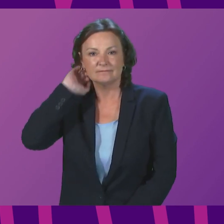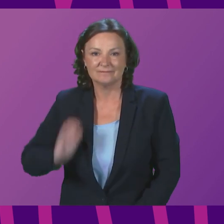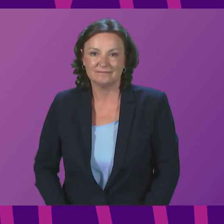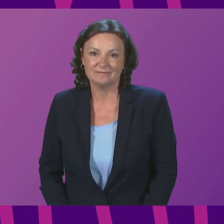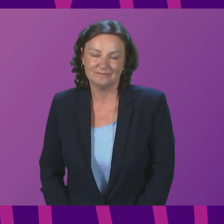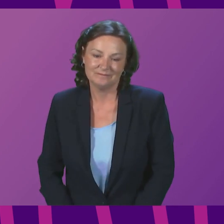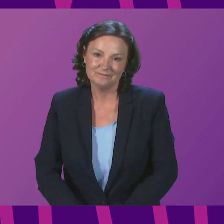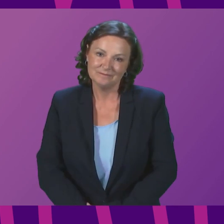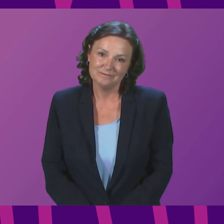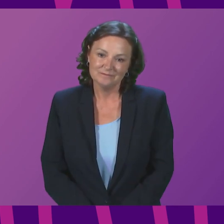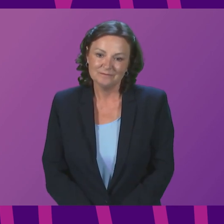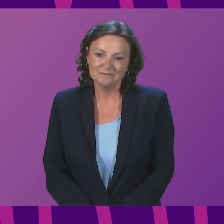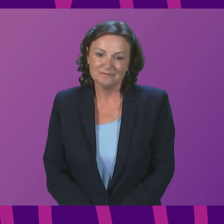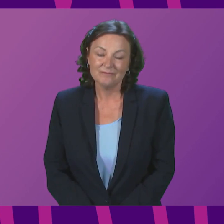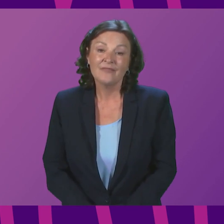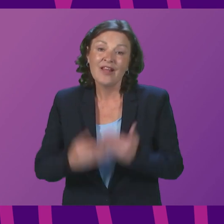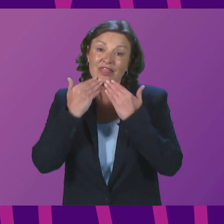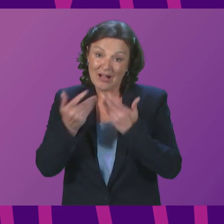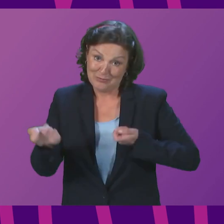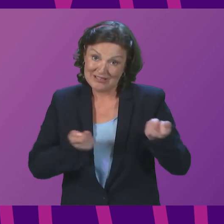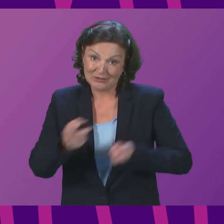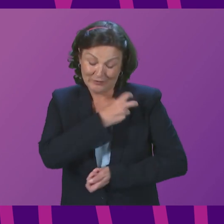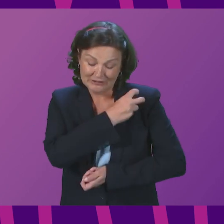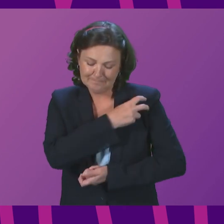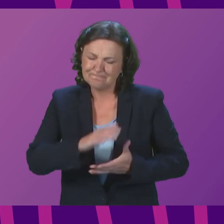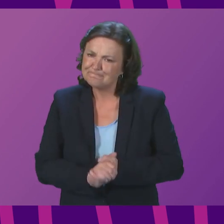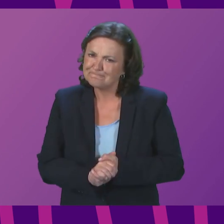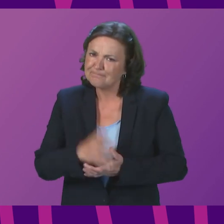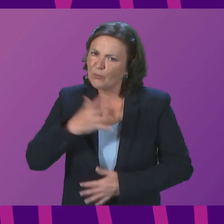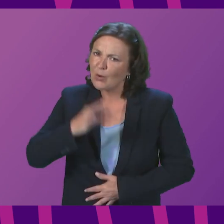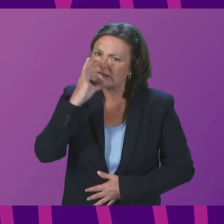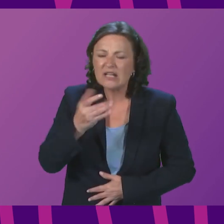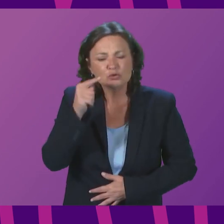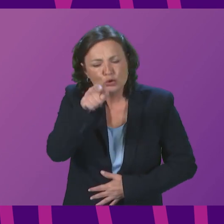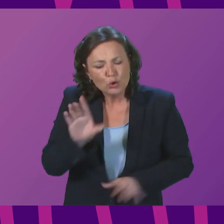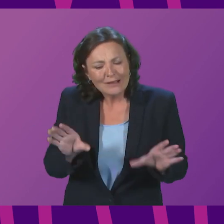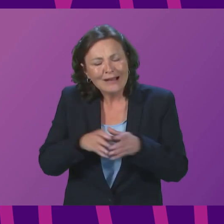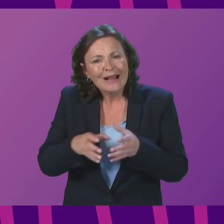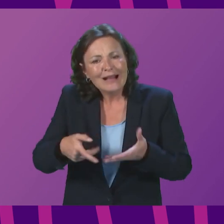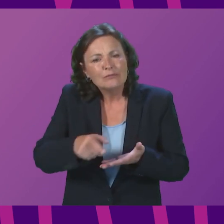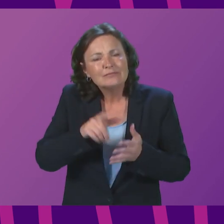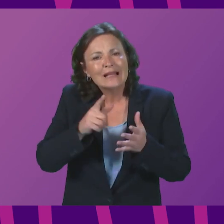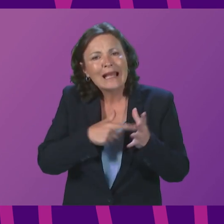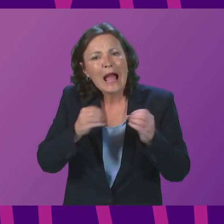To ask the First Minister when the Cabinet will next meet. On Tuesday.